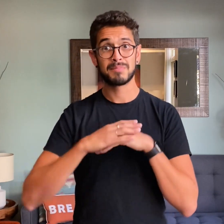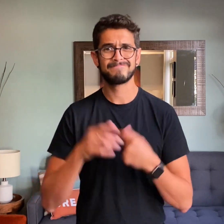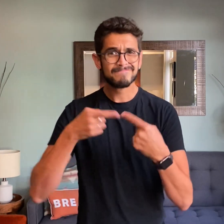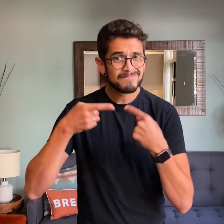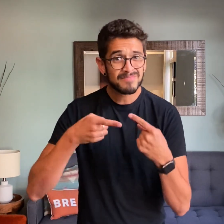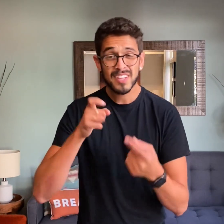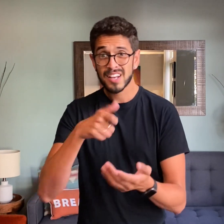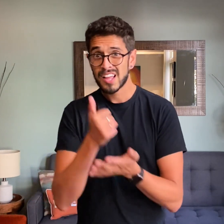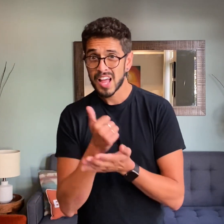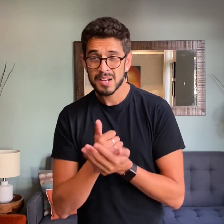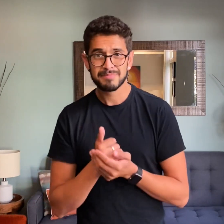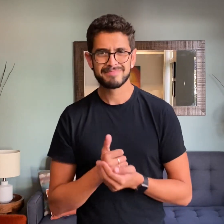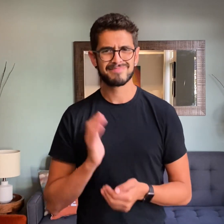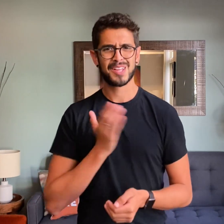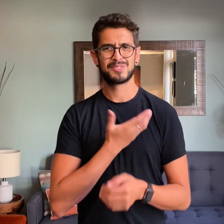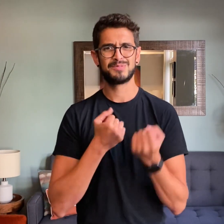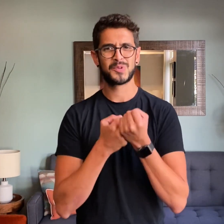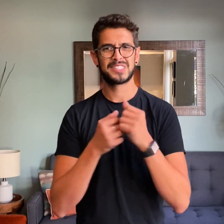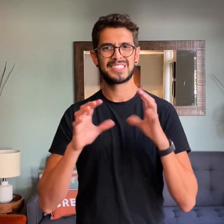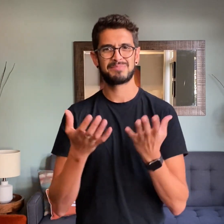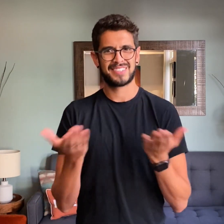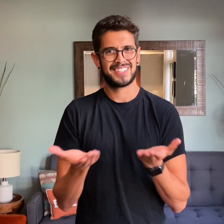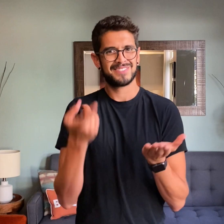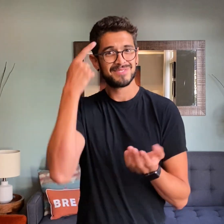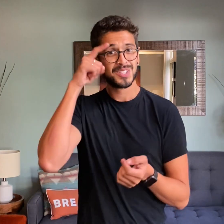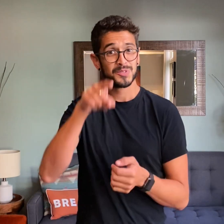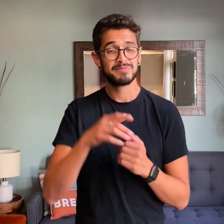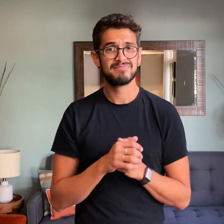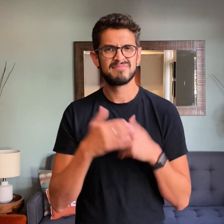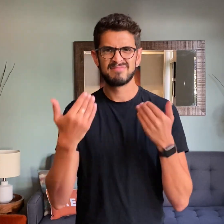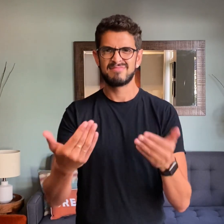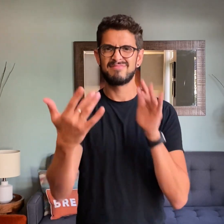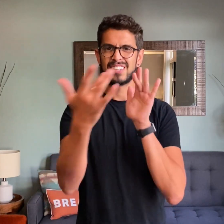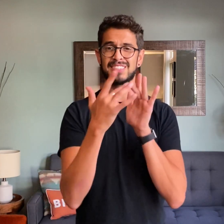If you’re struggling or need help, our support team is here for you! Go ahead and contact us